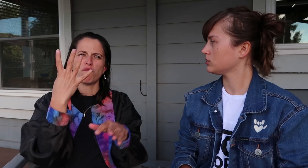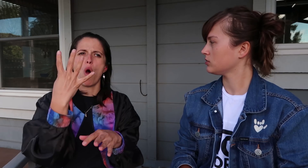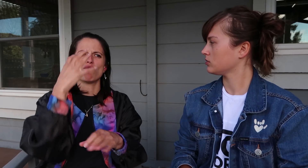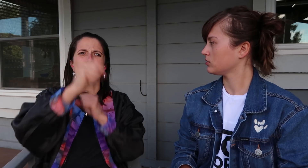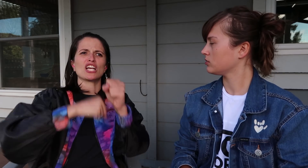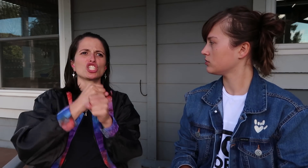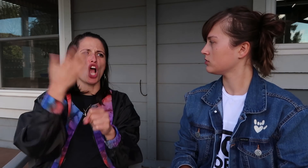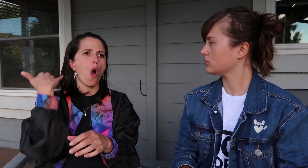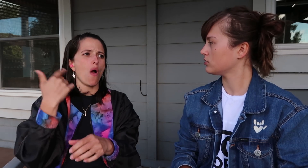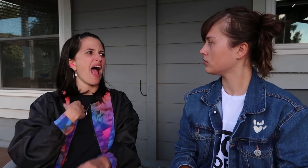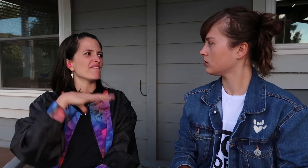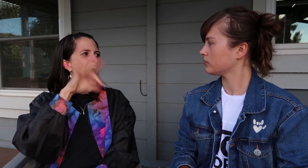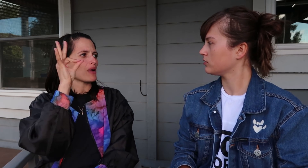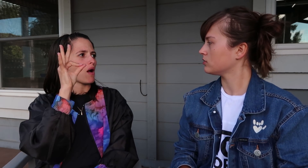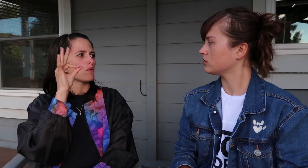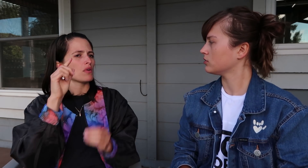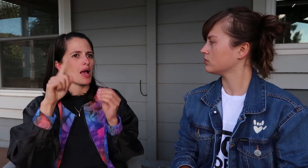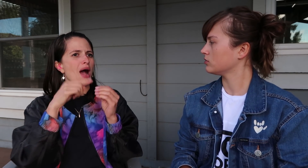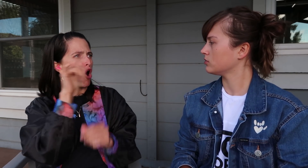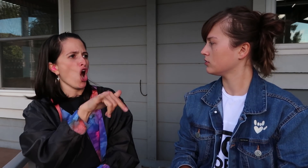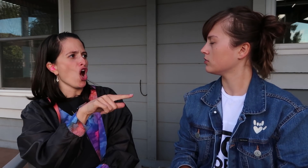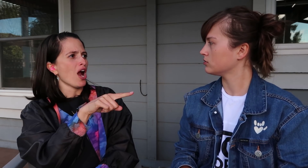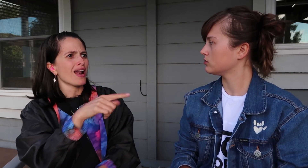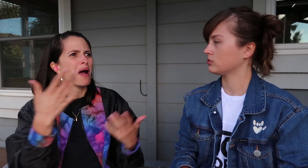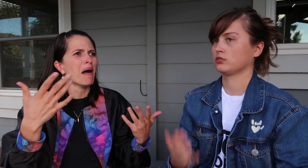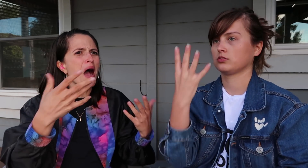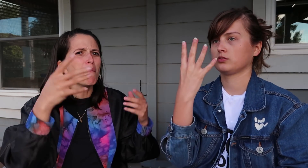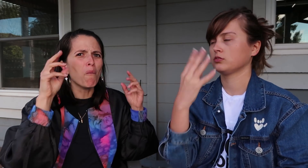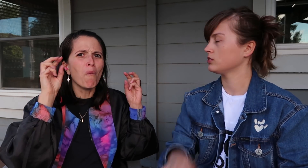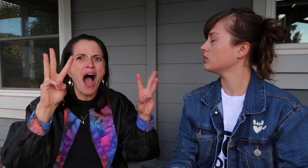Four years ago, I found out about her and I was like...